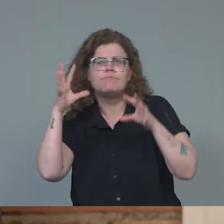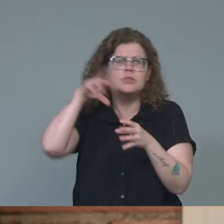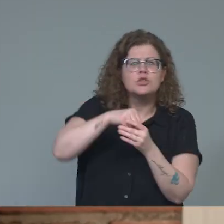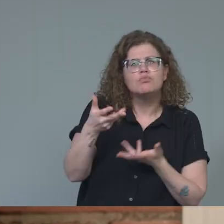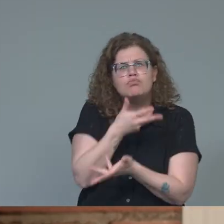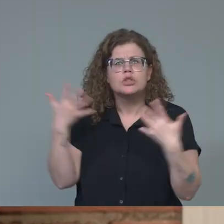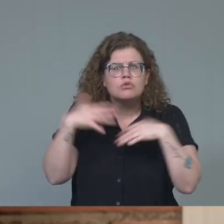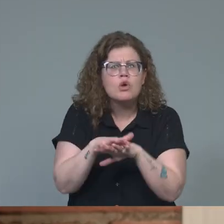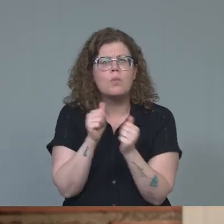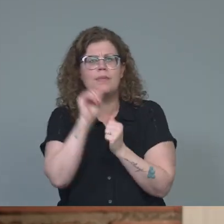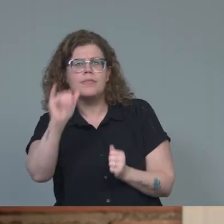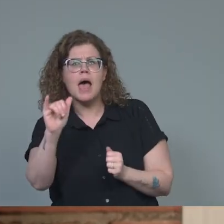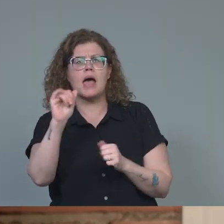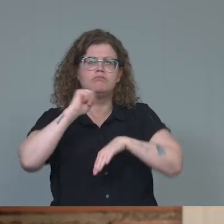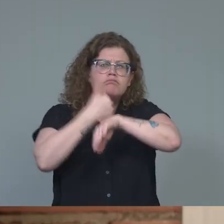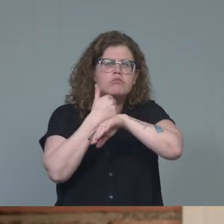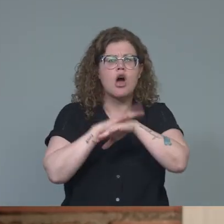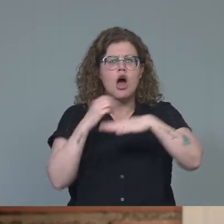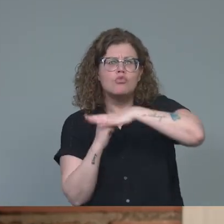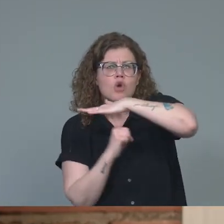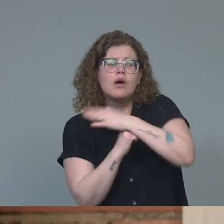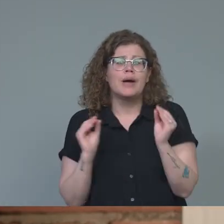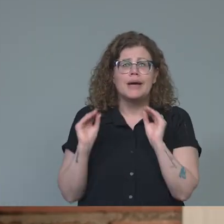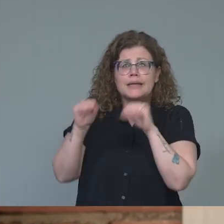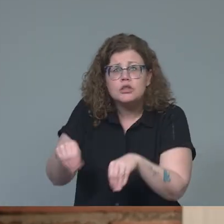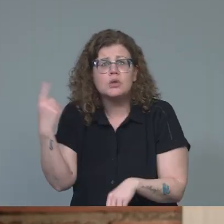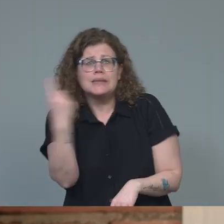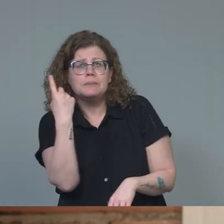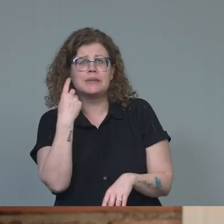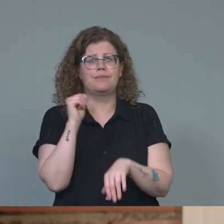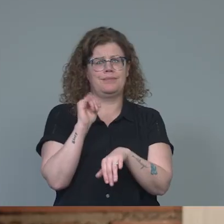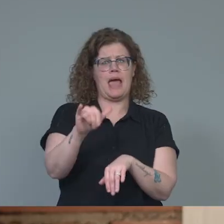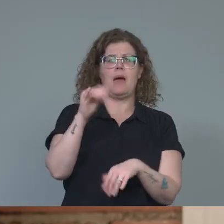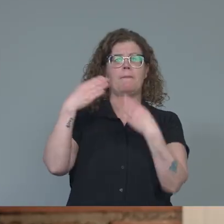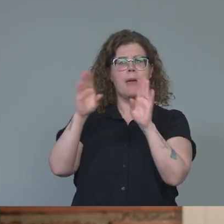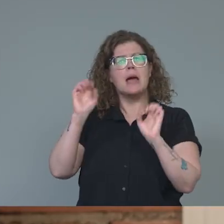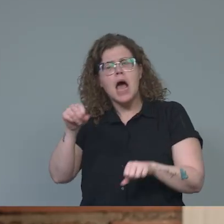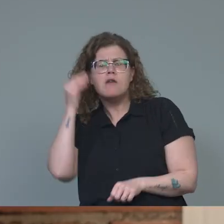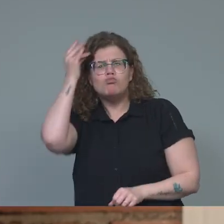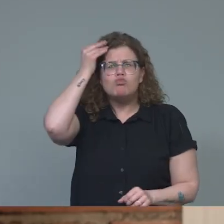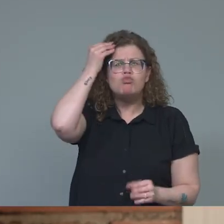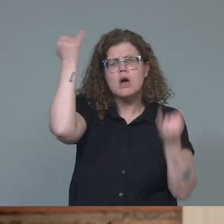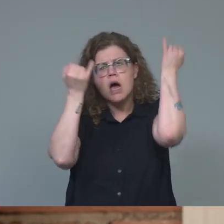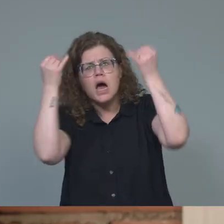it's something that the public can play with and connect with and becomes a part of the community in that way, which is great. We really want artworks